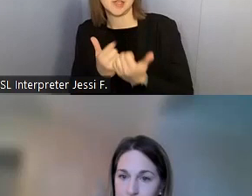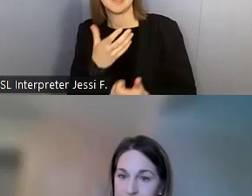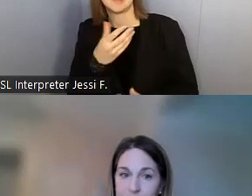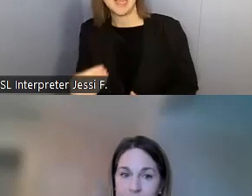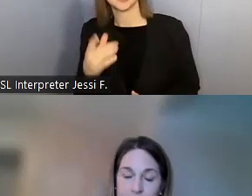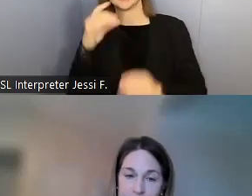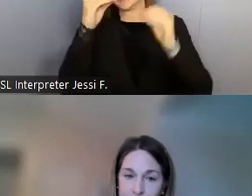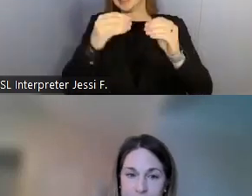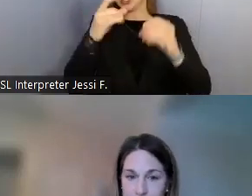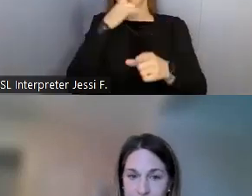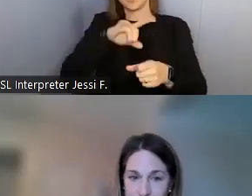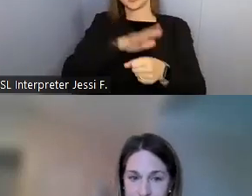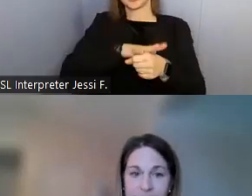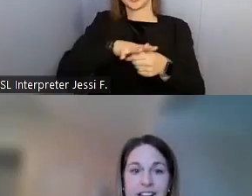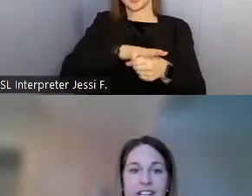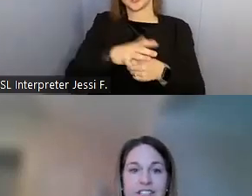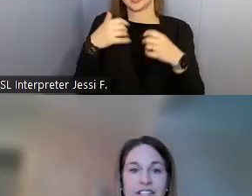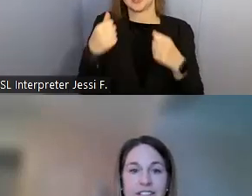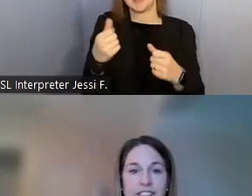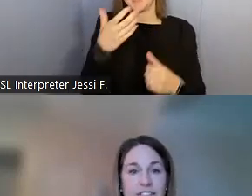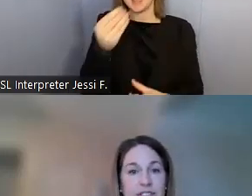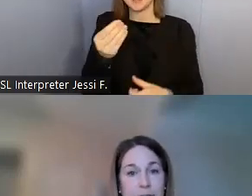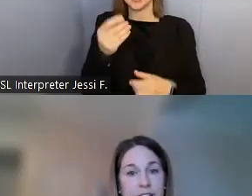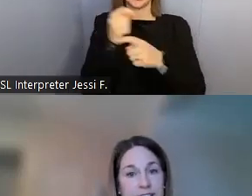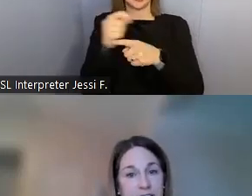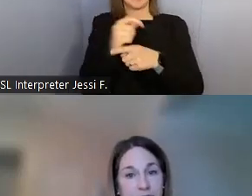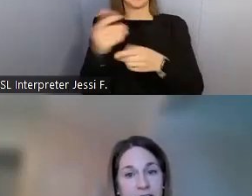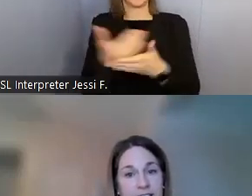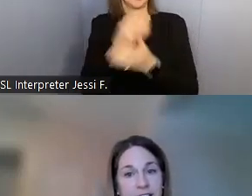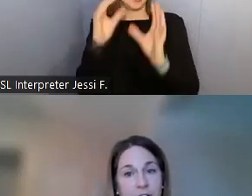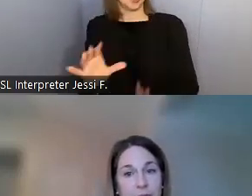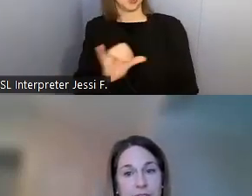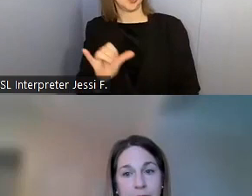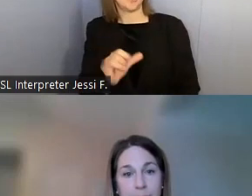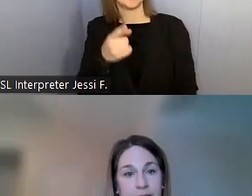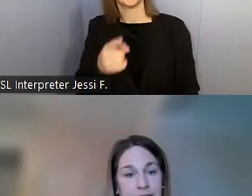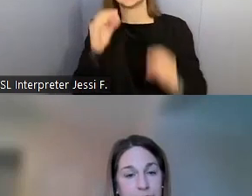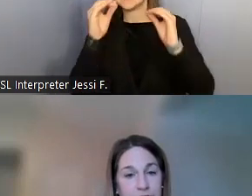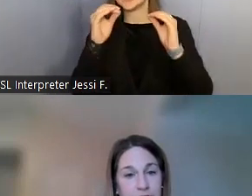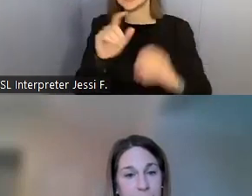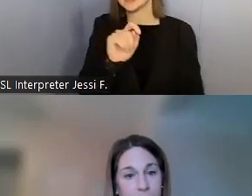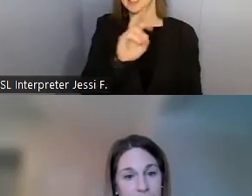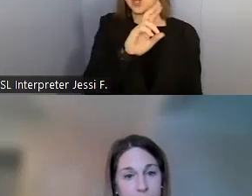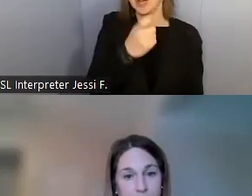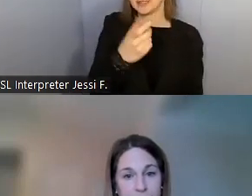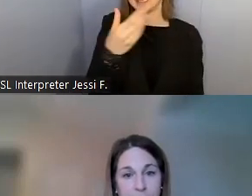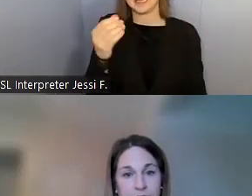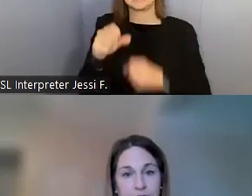training and mentoring new instructors. She currently teaches spinning and TRX and hosts bimonthly nutrition and wellness workshops